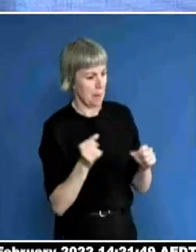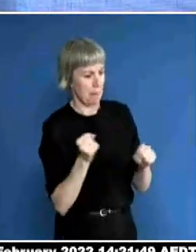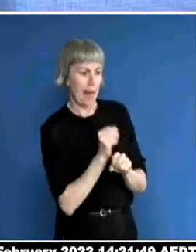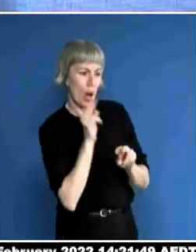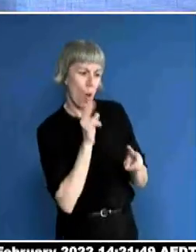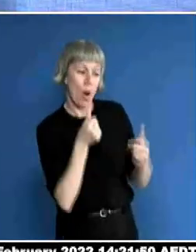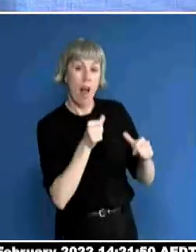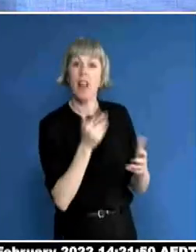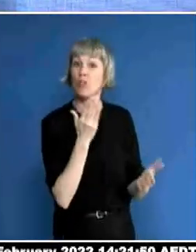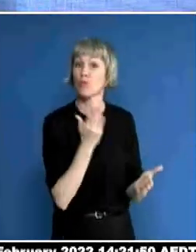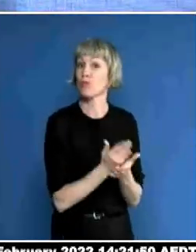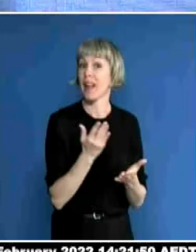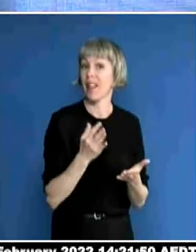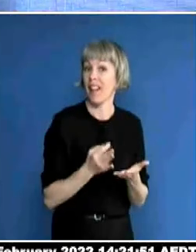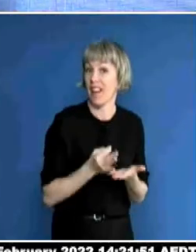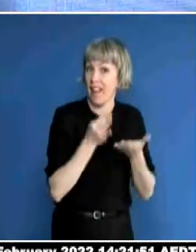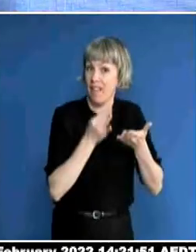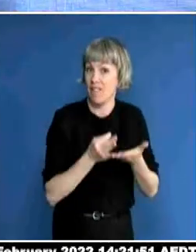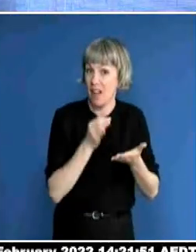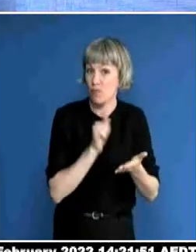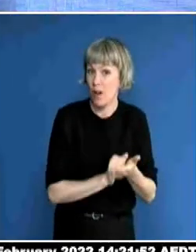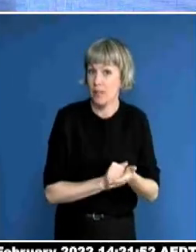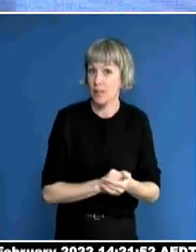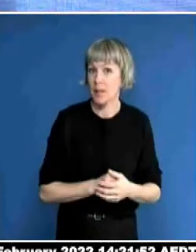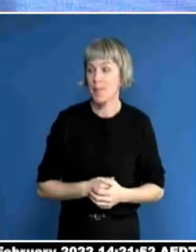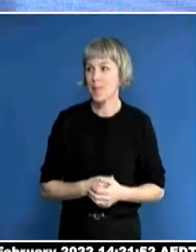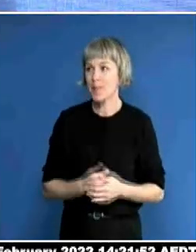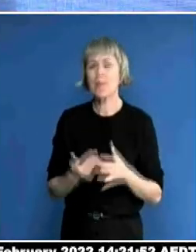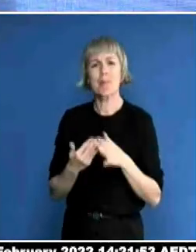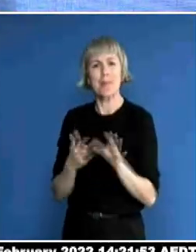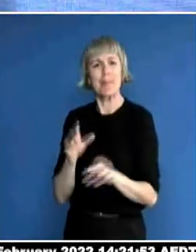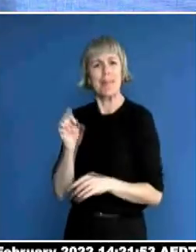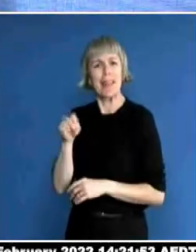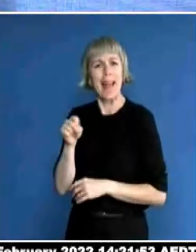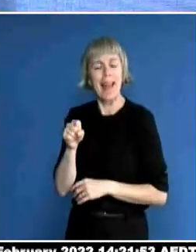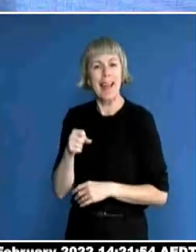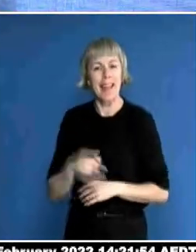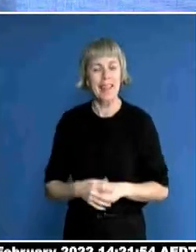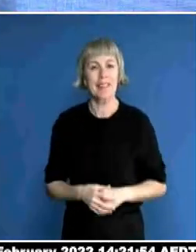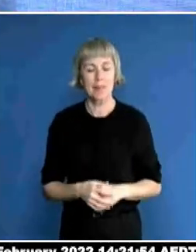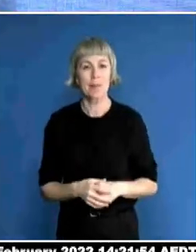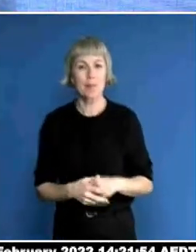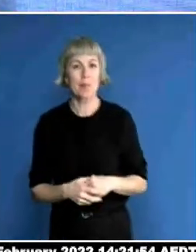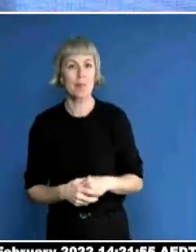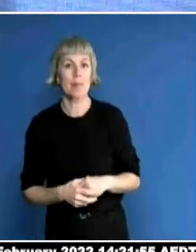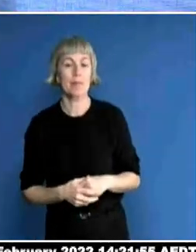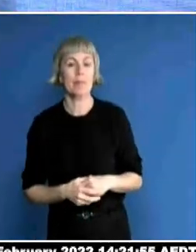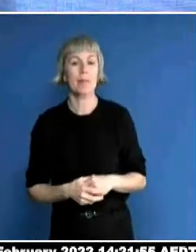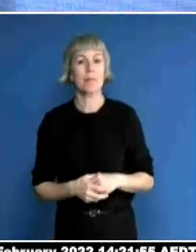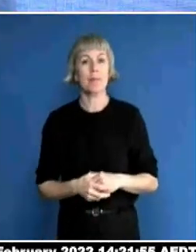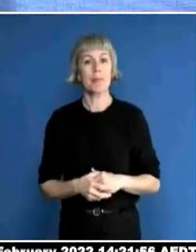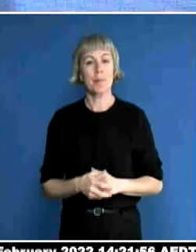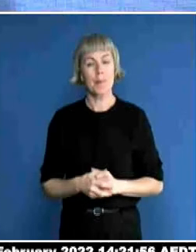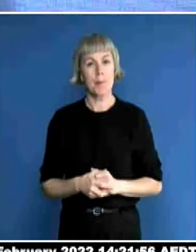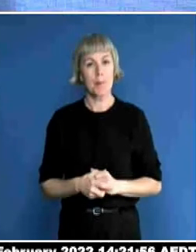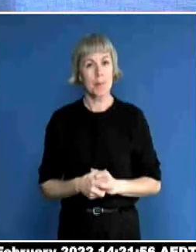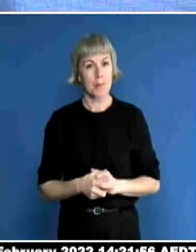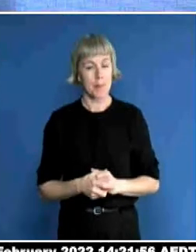Yes, like - like, where we first started on the first day and for a while